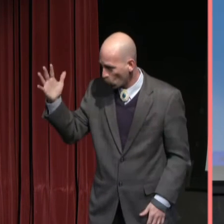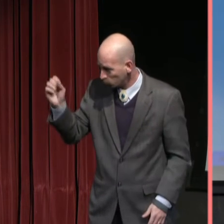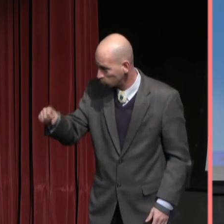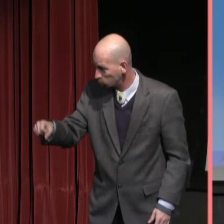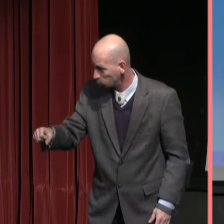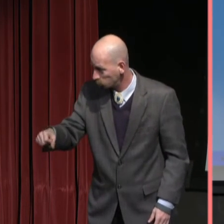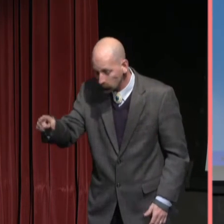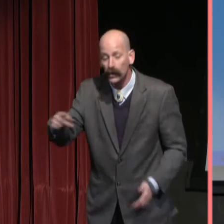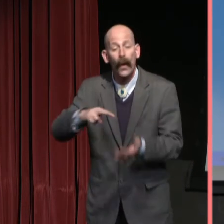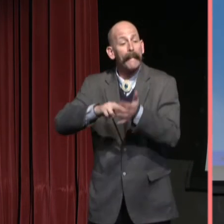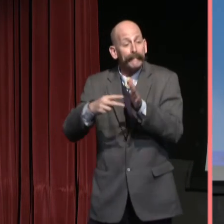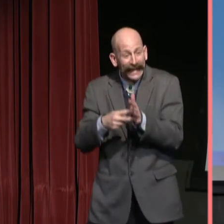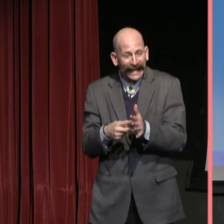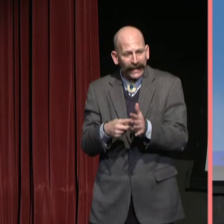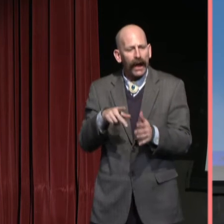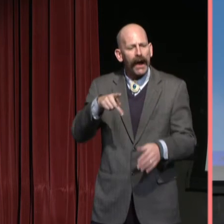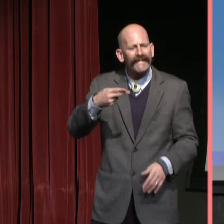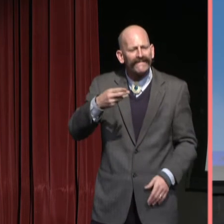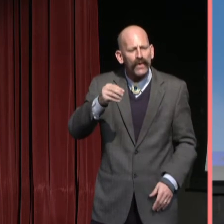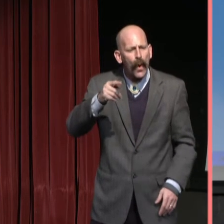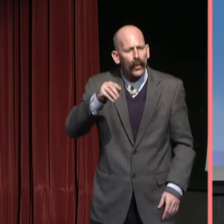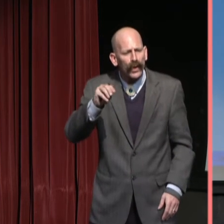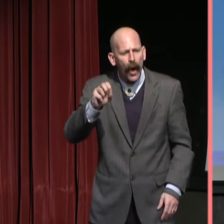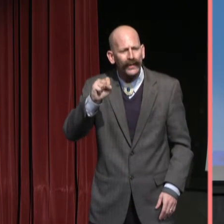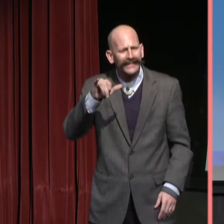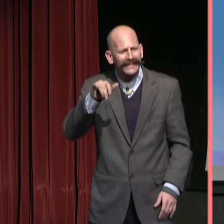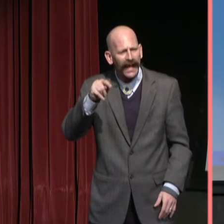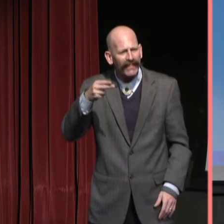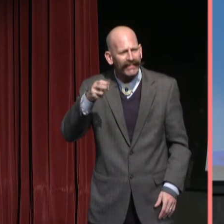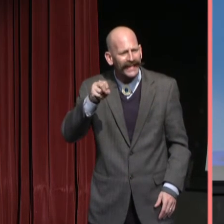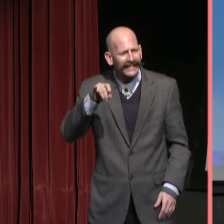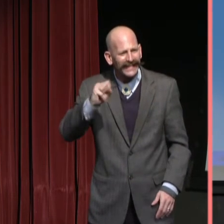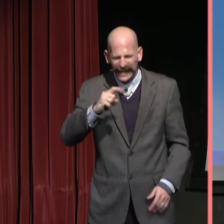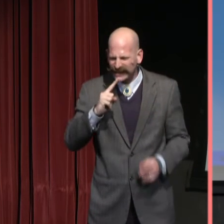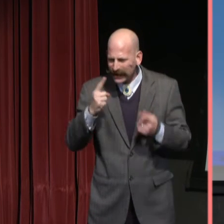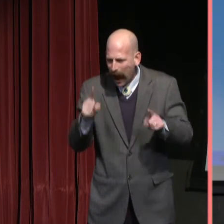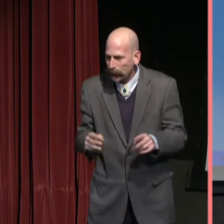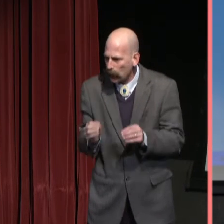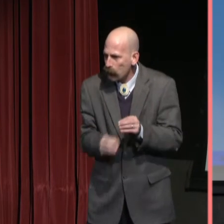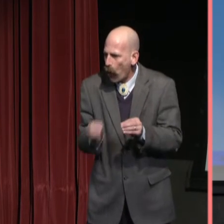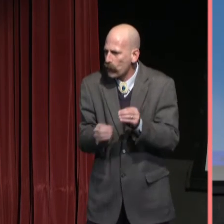that means we've got more photosynthesis and respiration, so the net effect is that CO2 is coming